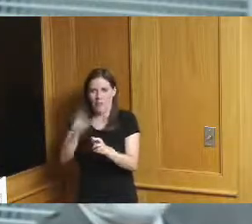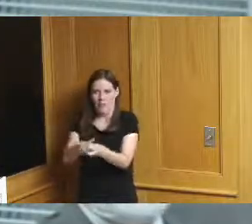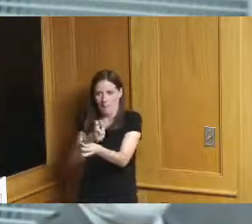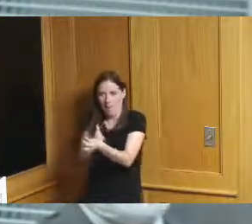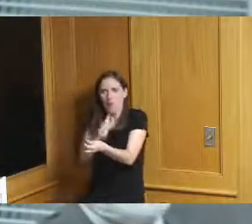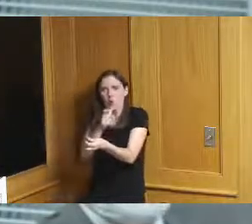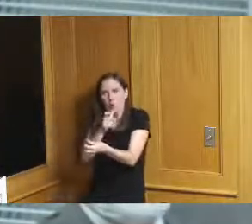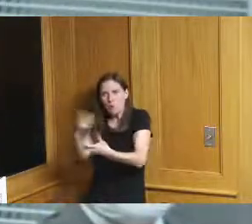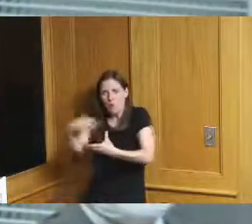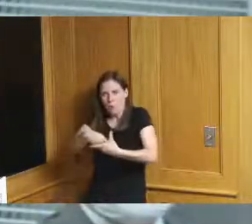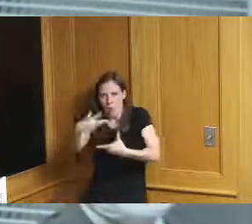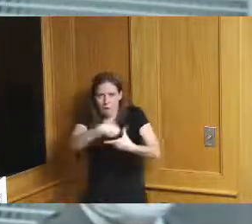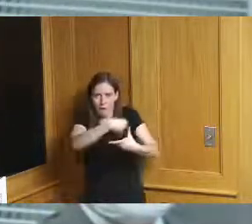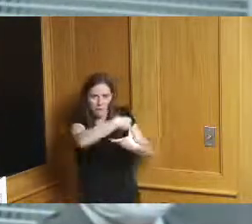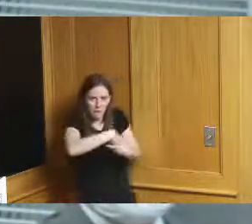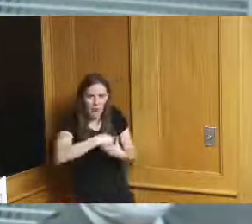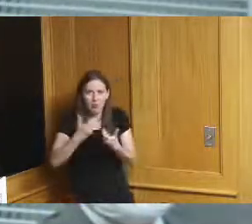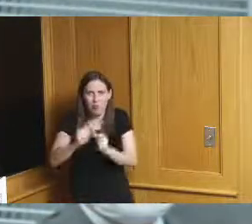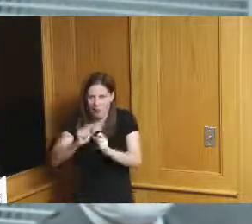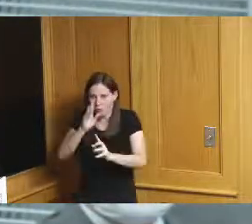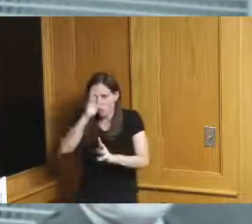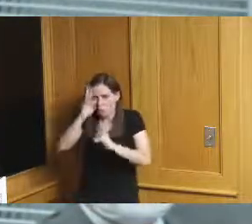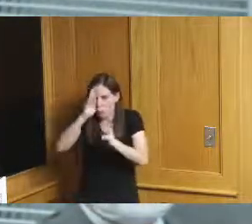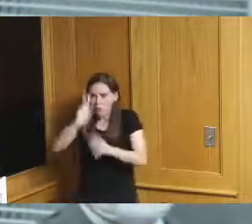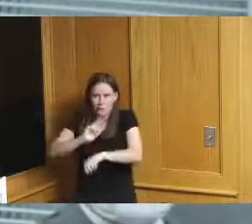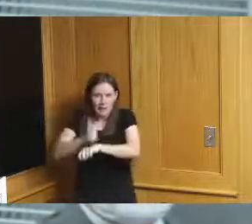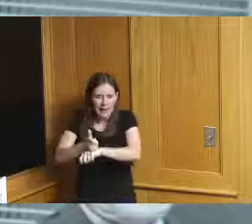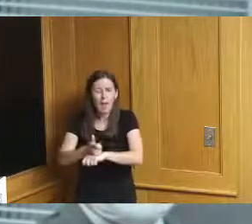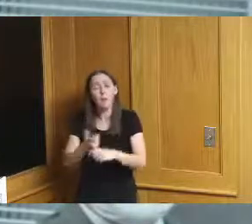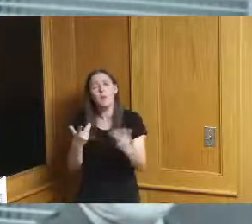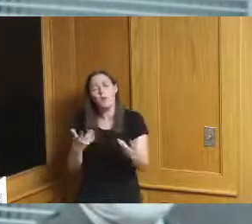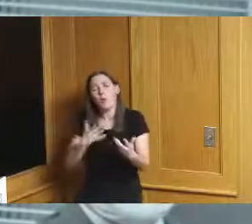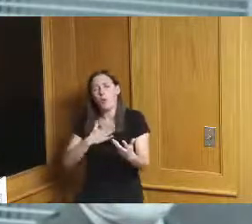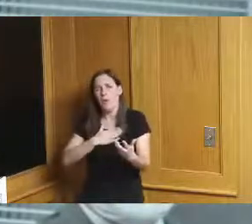or just my area of follow-up for raj is in the past what we've seen and this has happened you